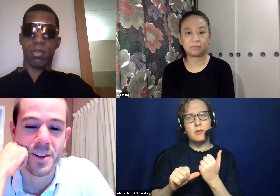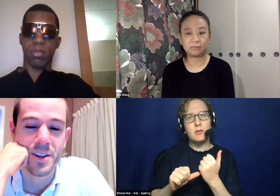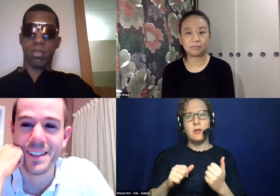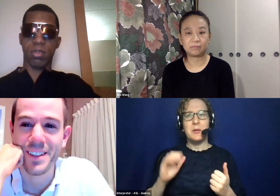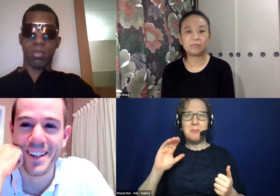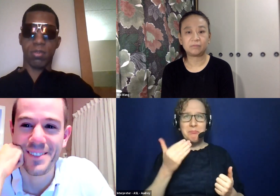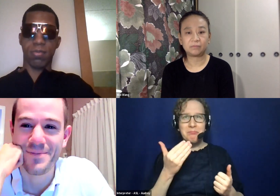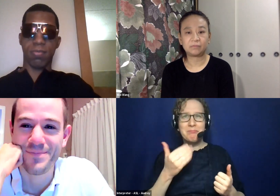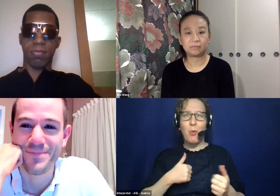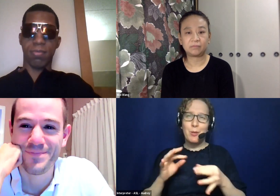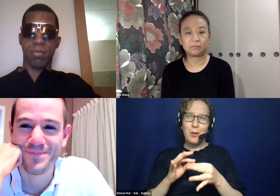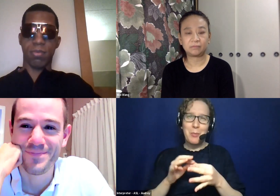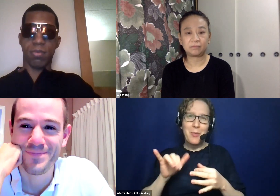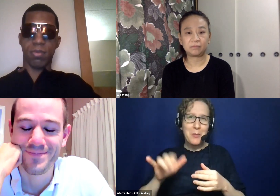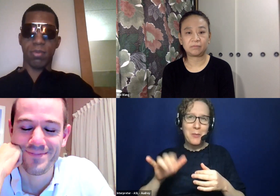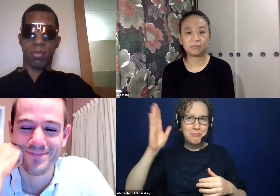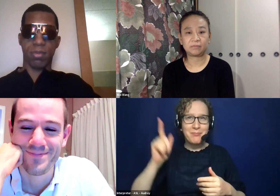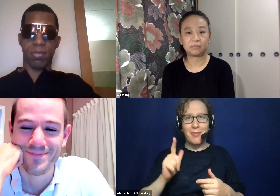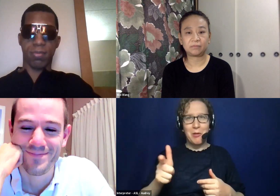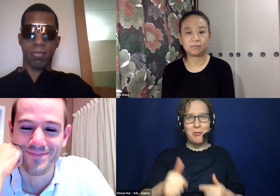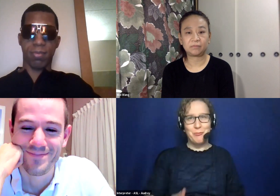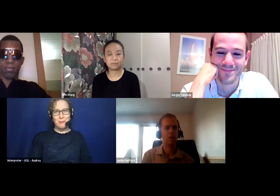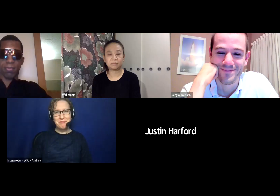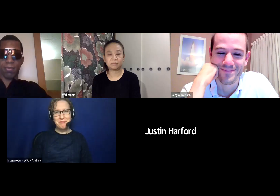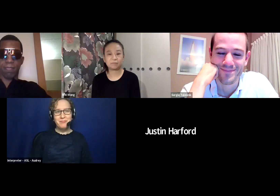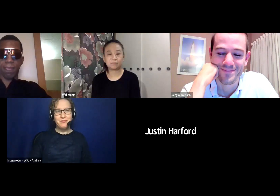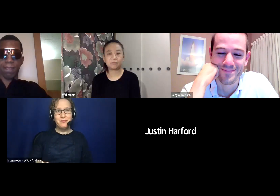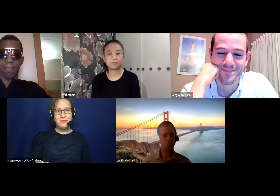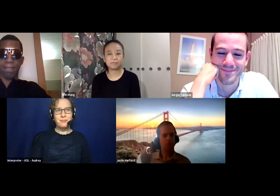talking about that later. >> JUSTIN HARFORD: